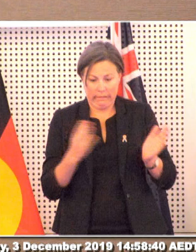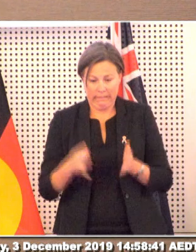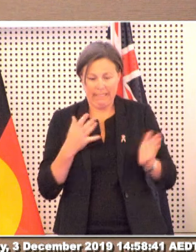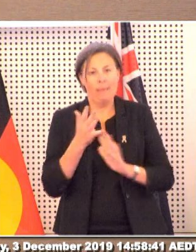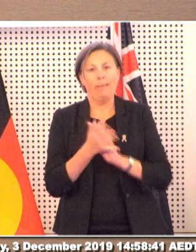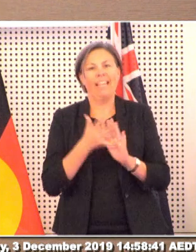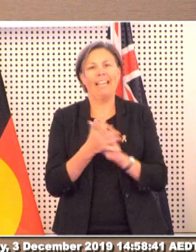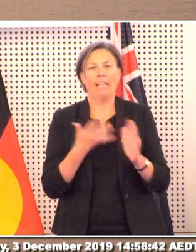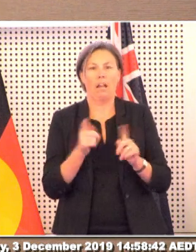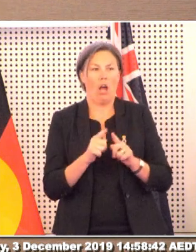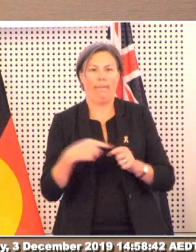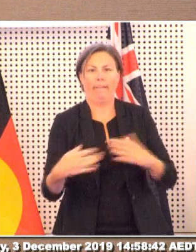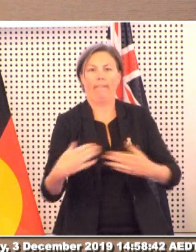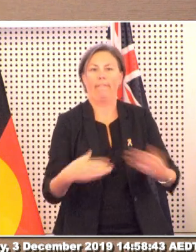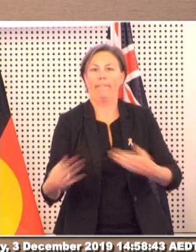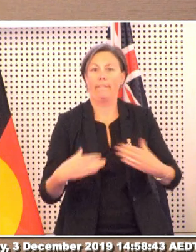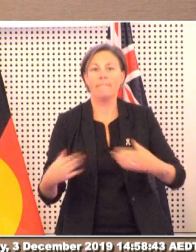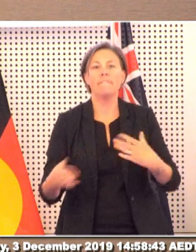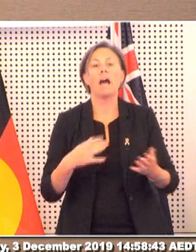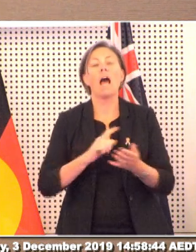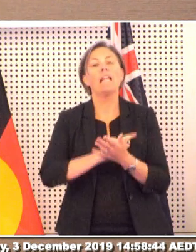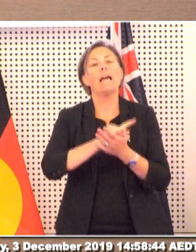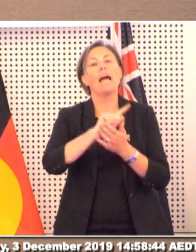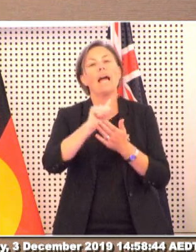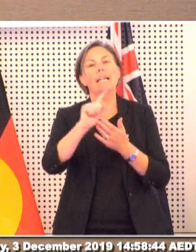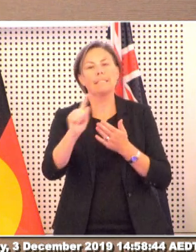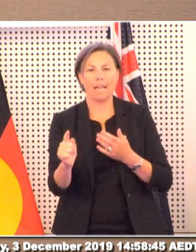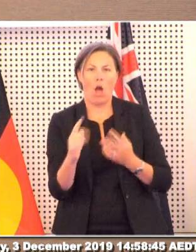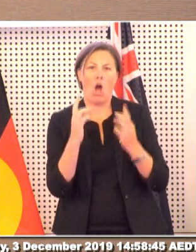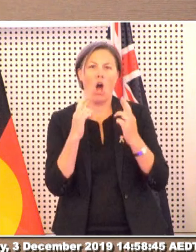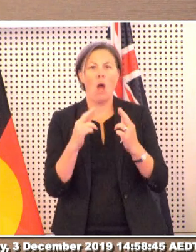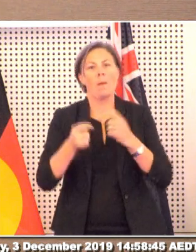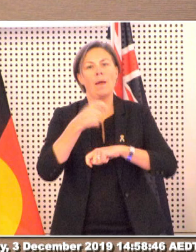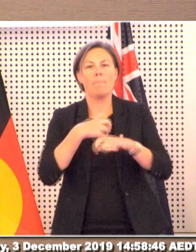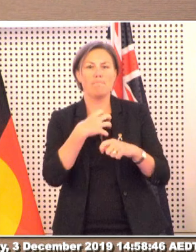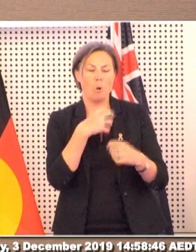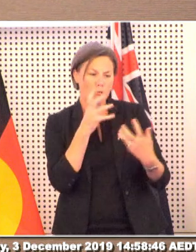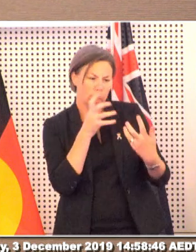individualised plans but certainly in the transition it was not uncommon for community visitors to report